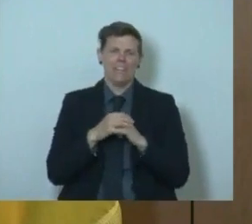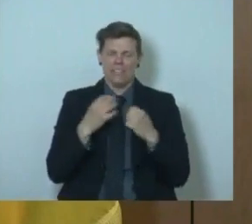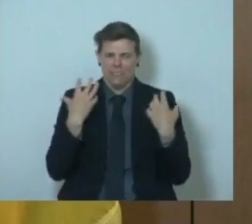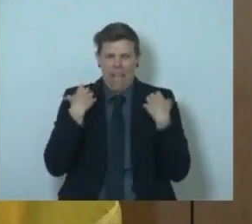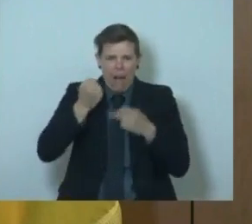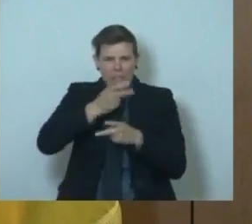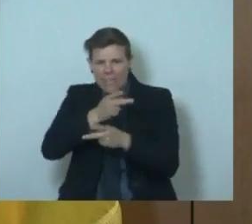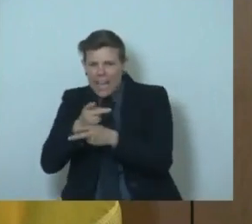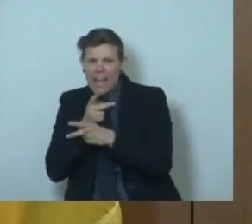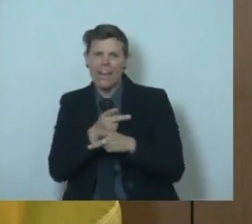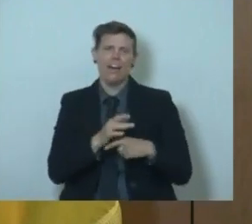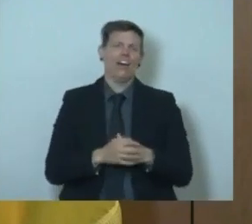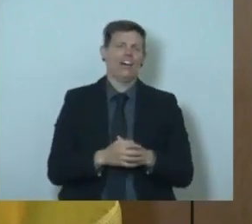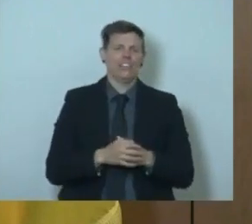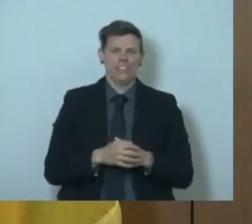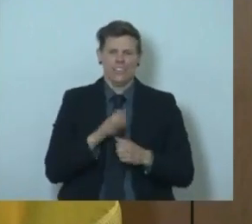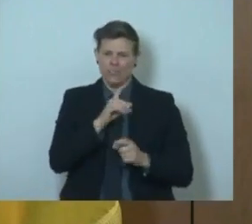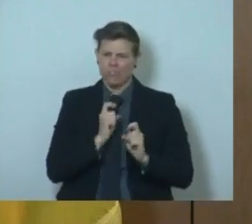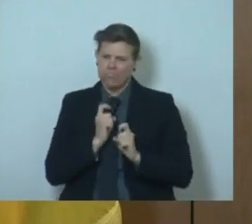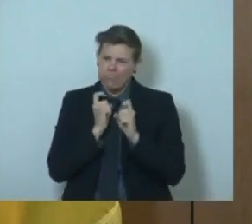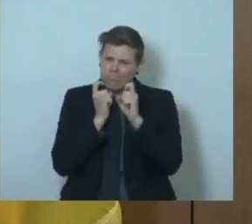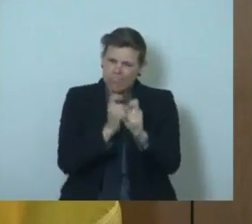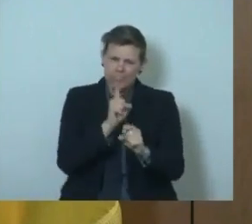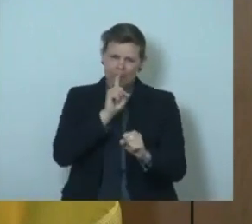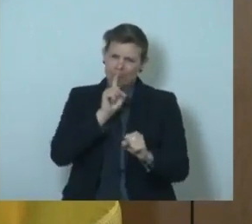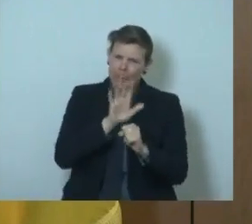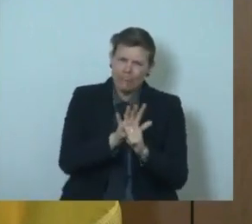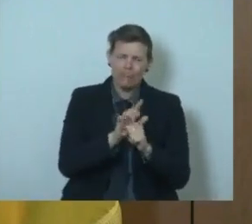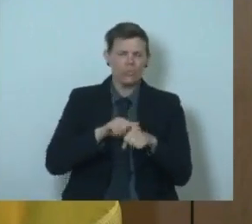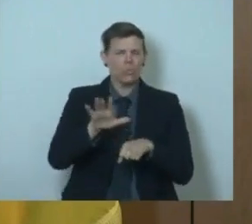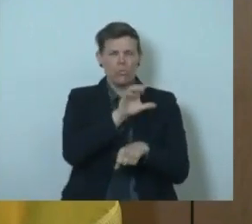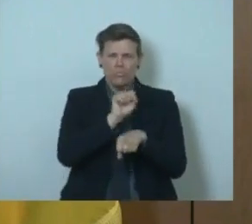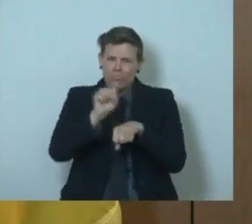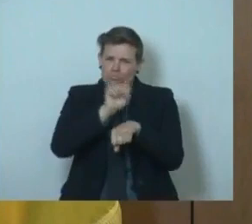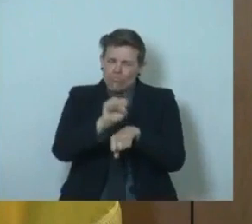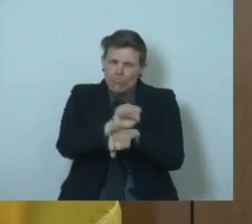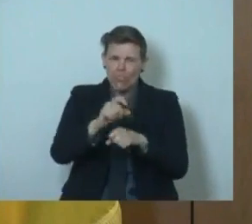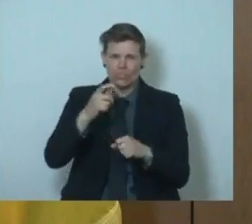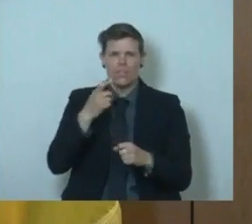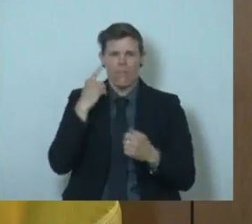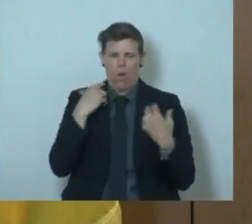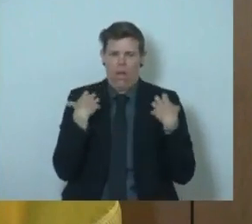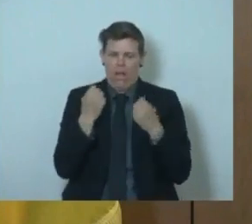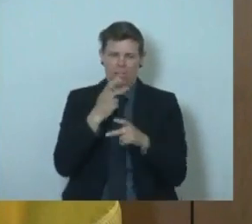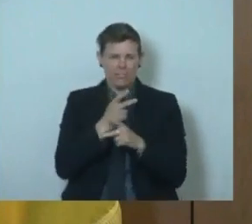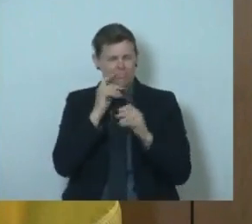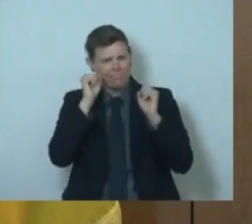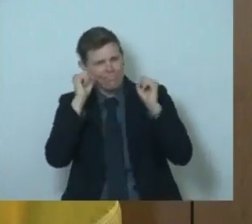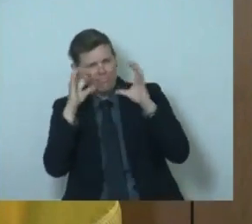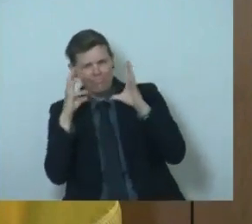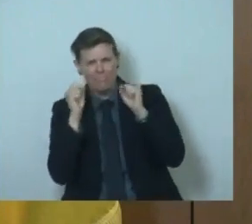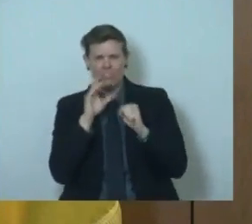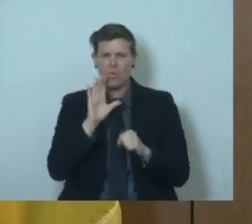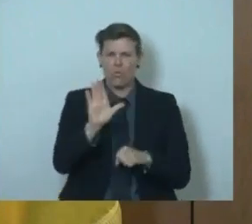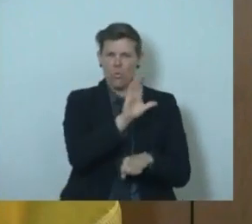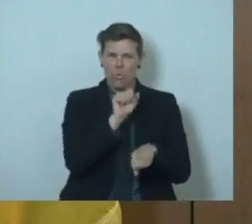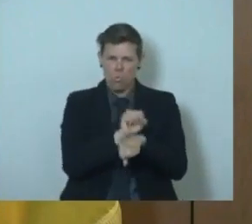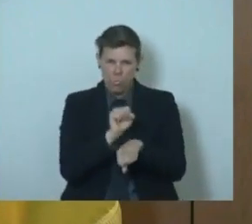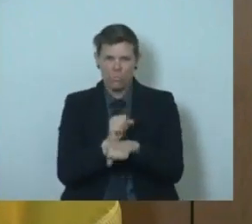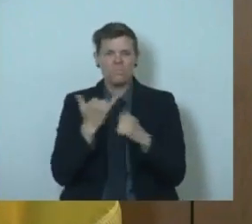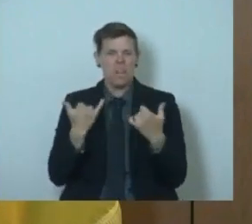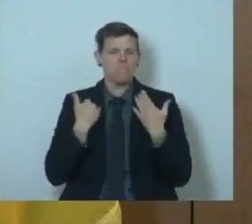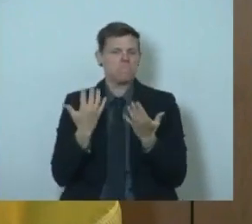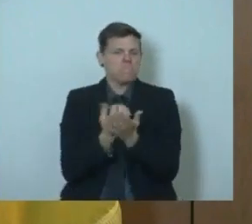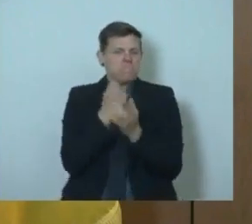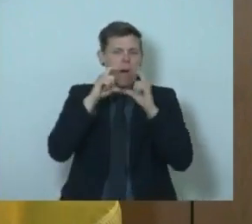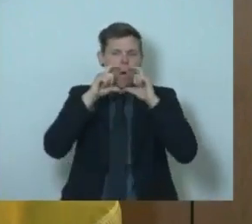IT IS A GREAT CHANCE FOR ME TO SAY THANK YOU FOR YOUR HEALTH CARE WORK AND DEDICATION.